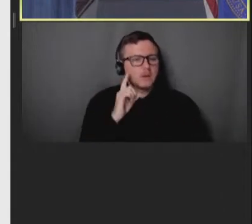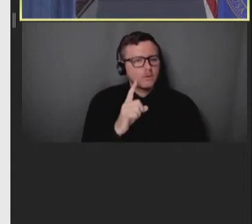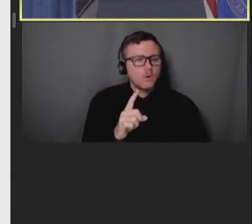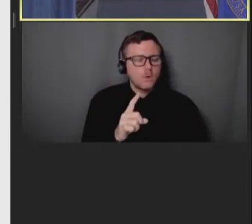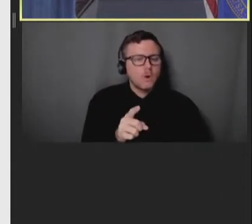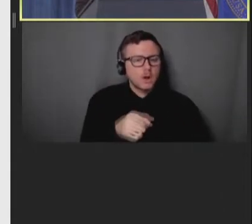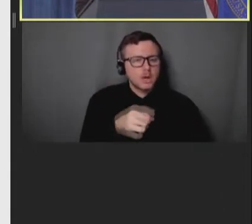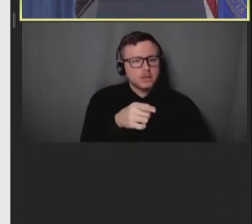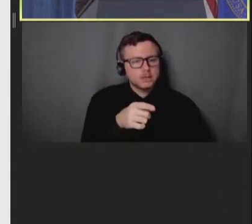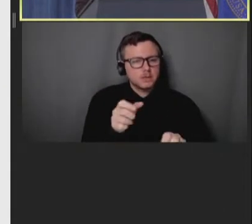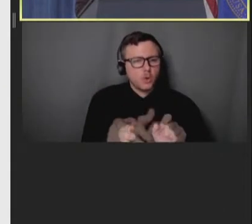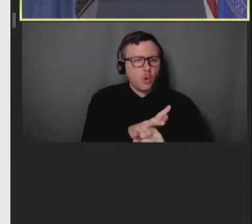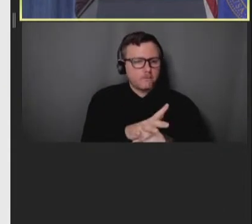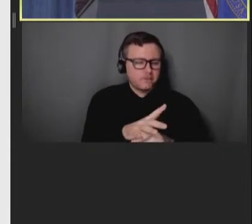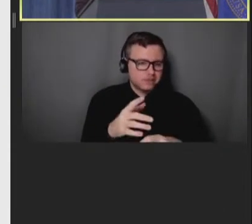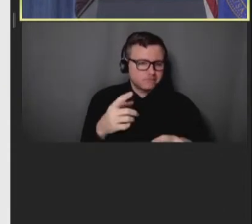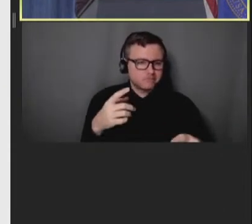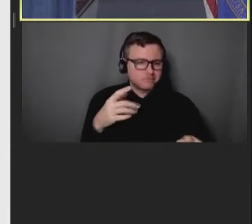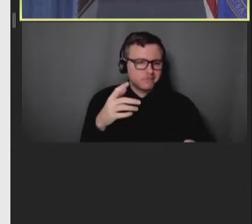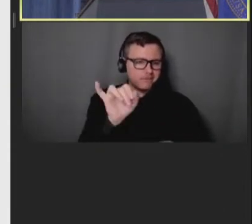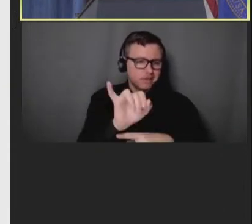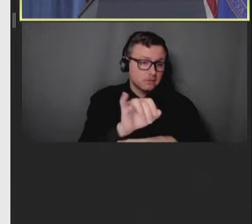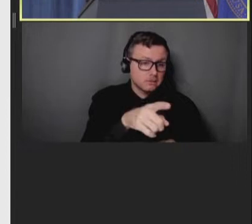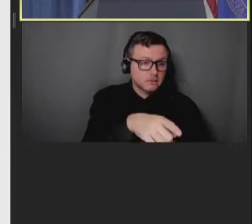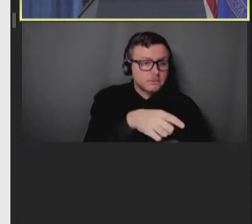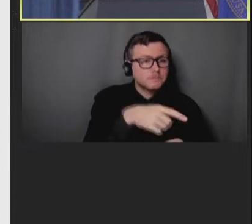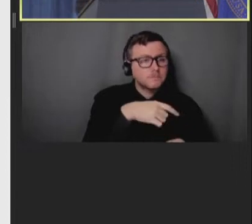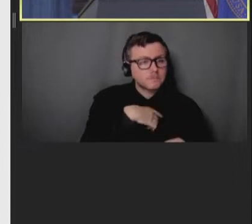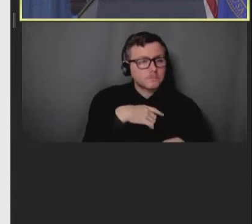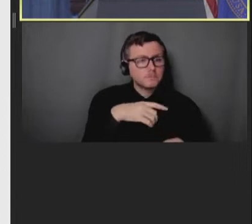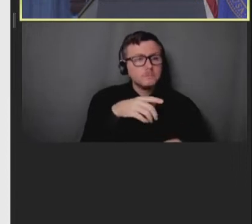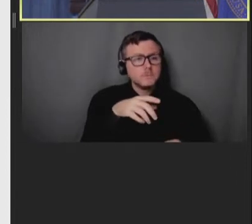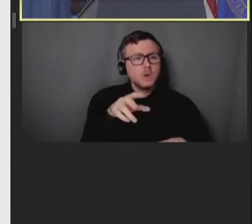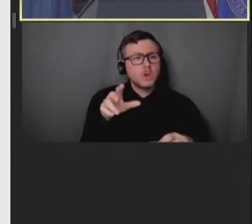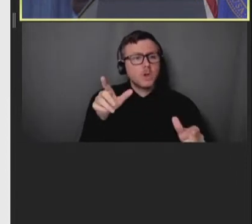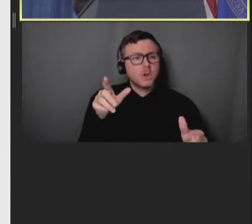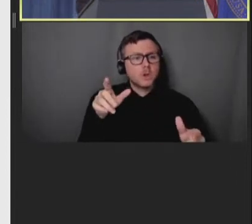Just touching on the live virus neutralization results, this is the same strategy, A through